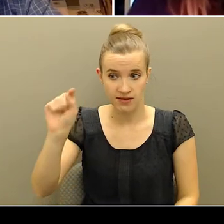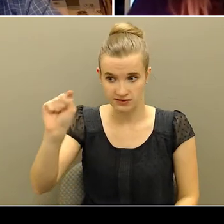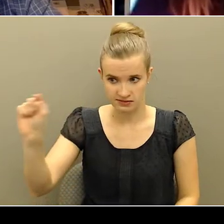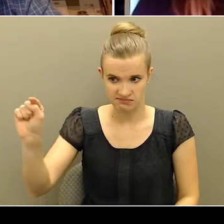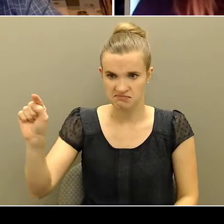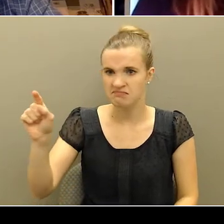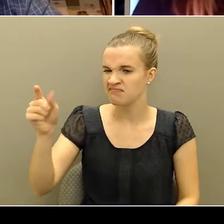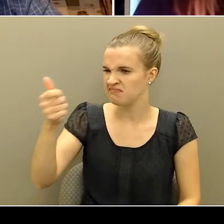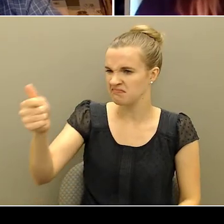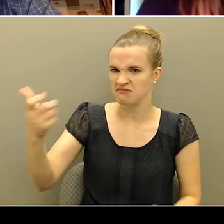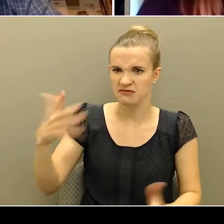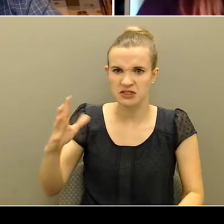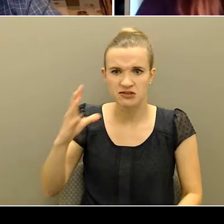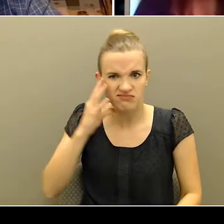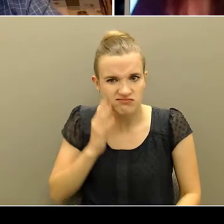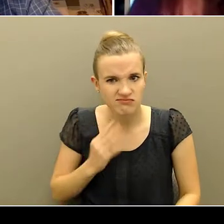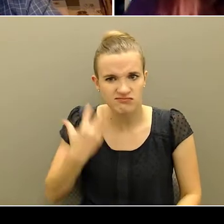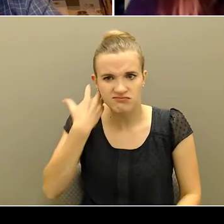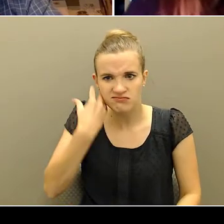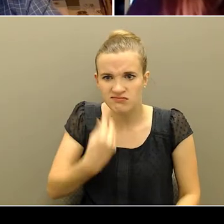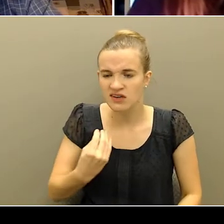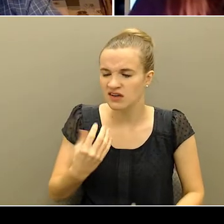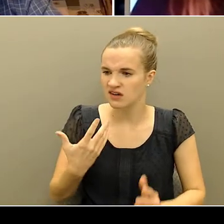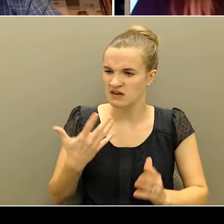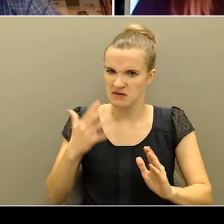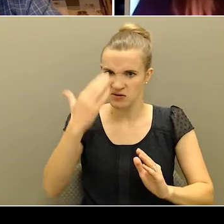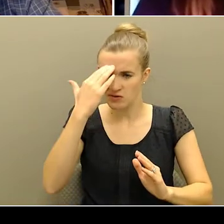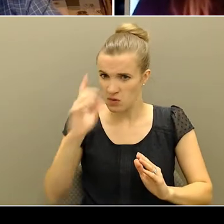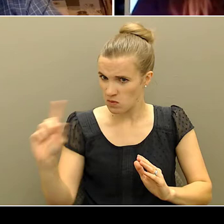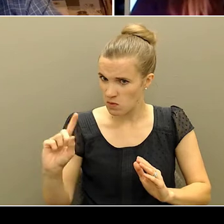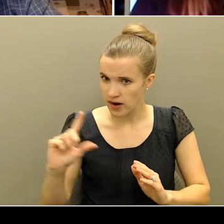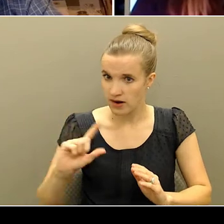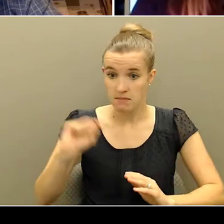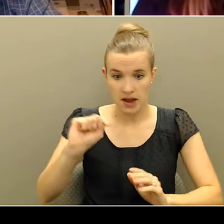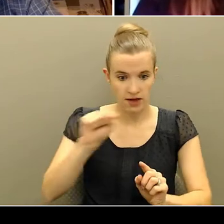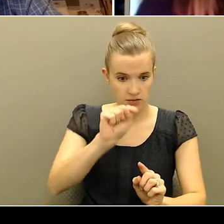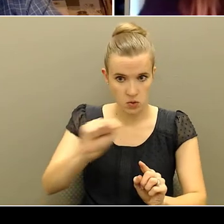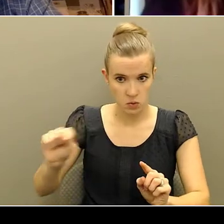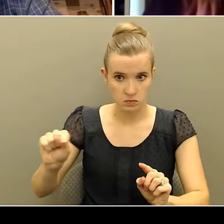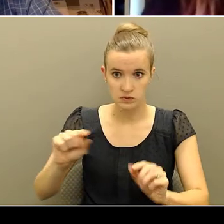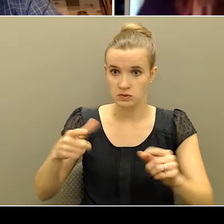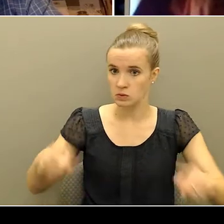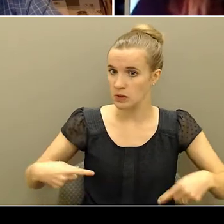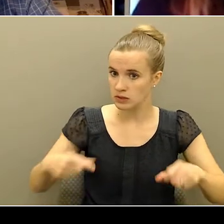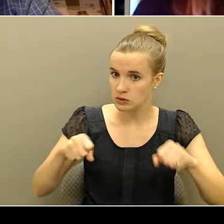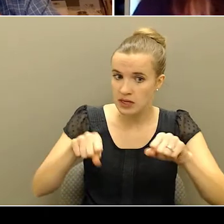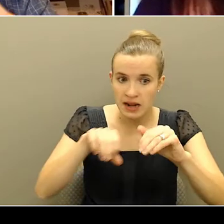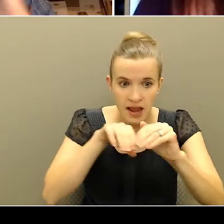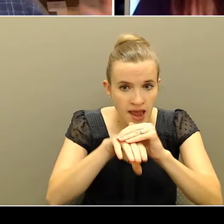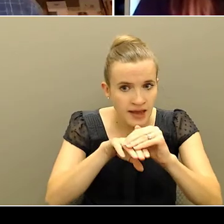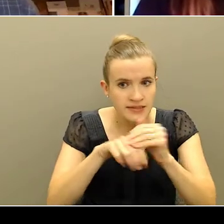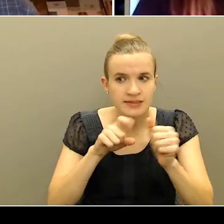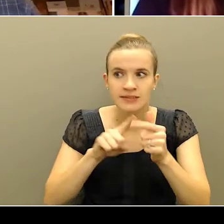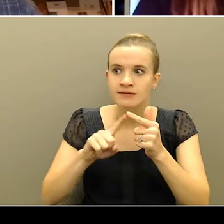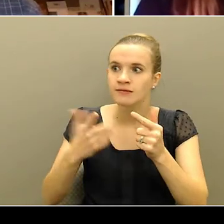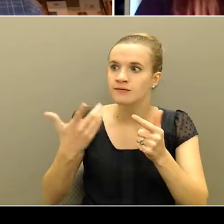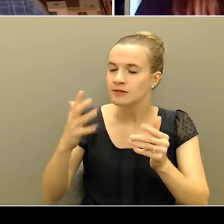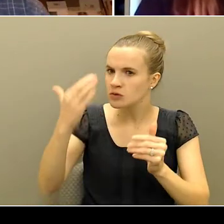they know where the accessible bathrooms are. the best routes, you know, and based on the interests and needs of the parties that they serve. And, you know,